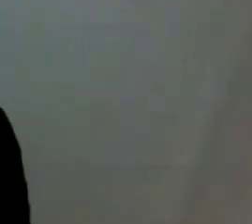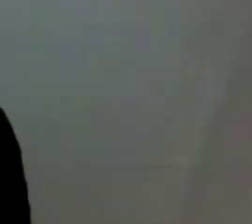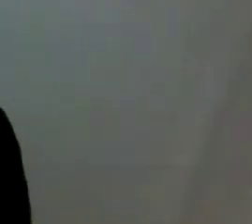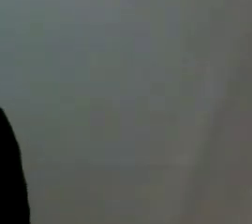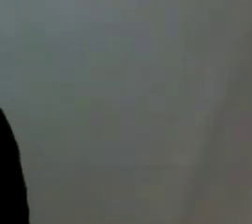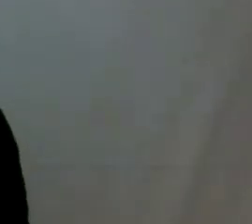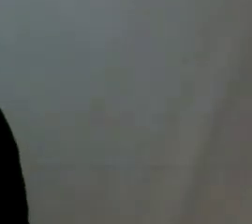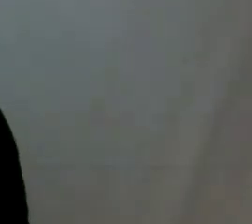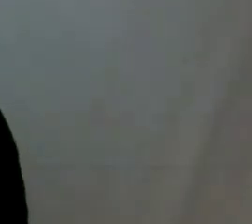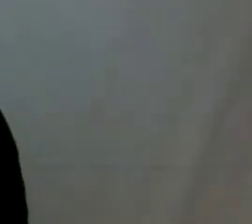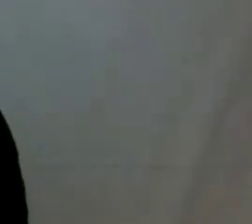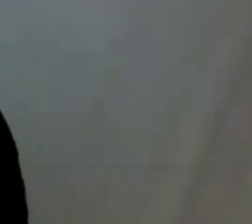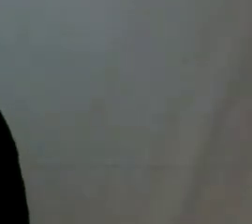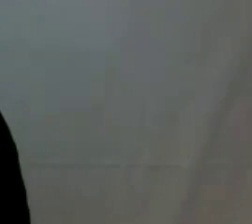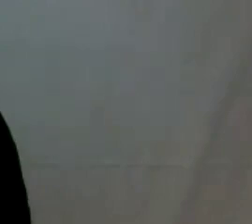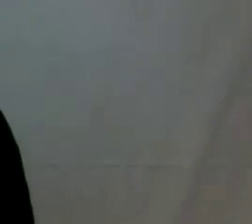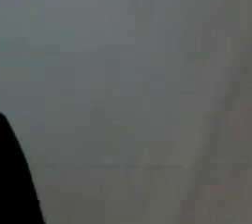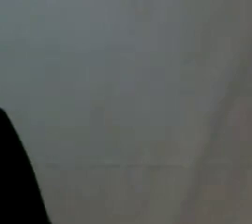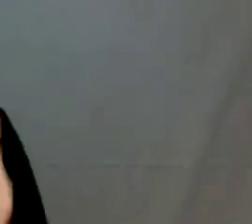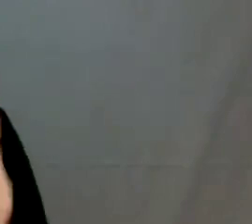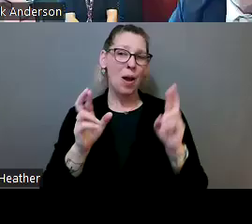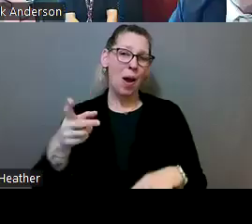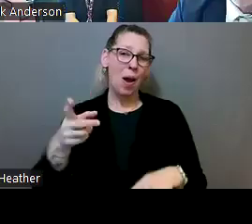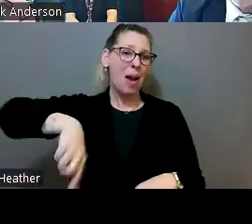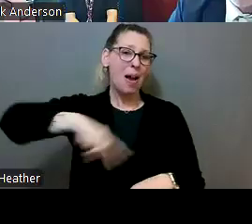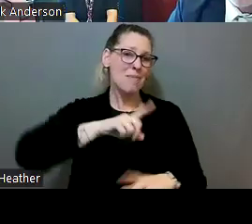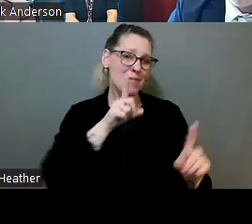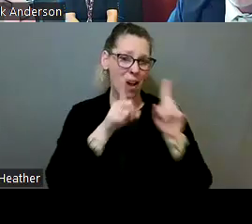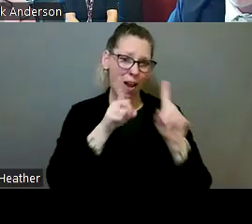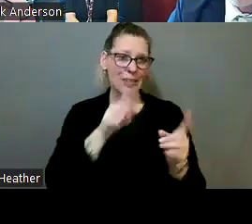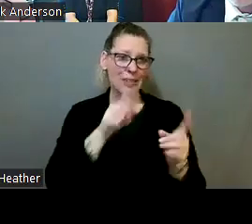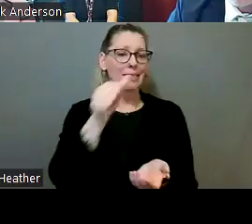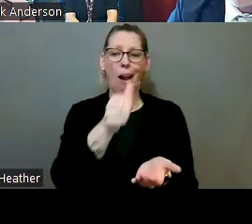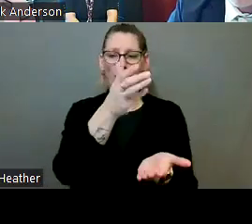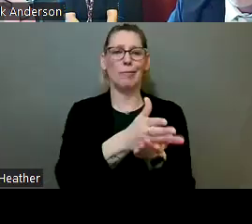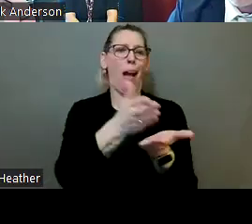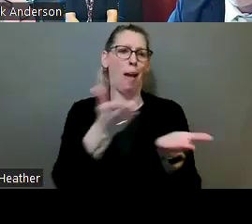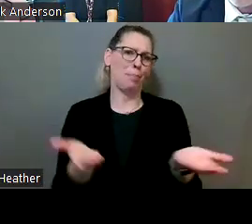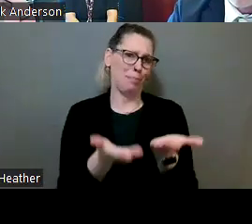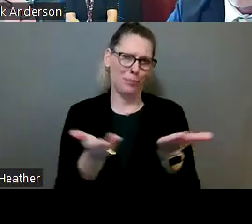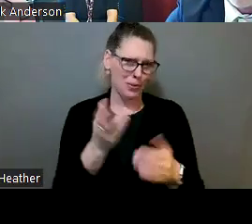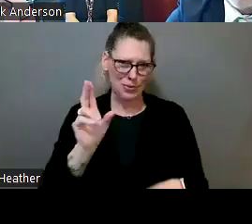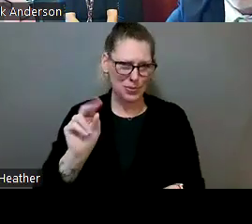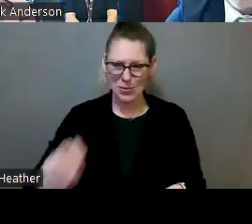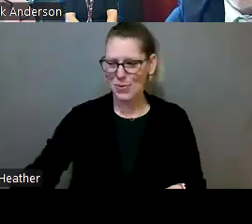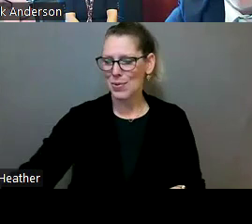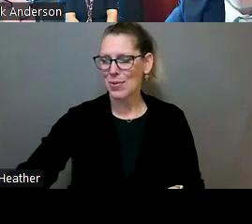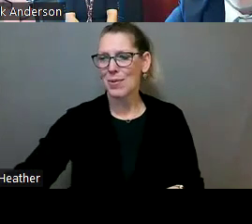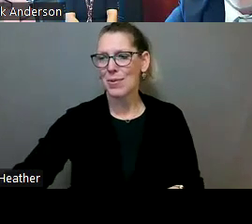hope that our conversation uh doesn't end here of course um we hope that you talk to